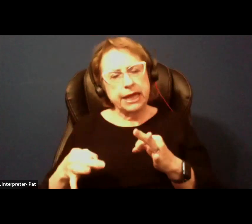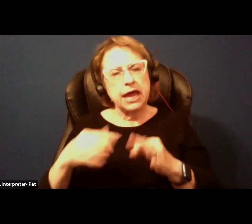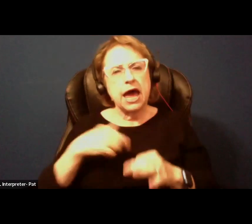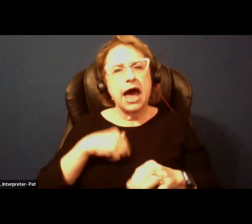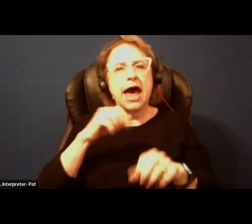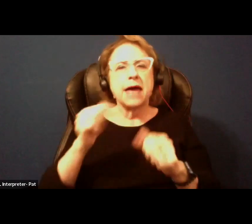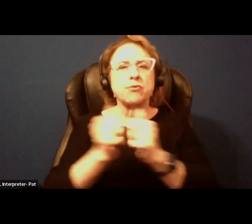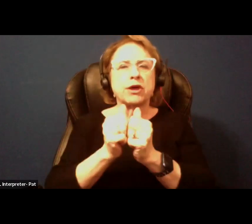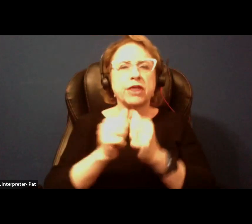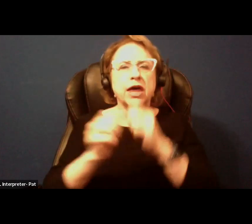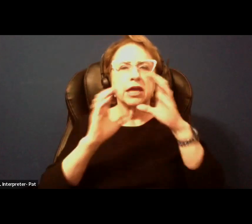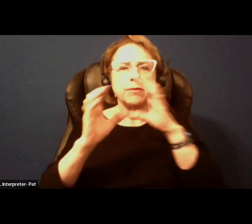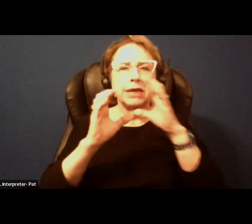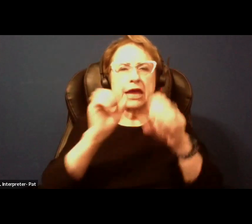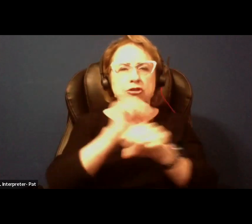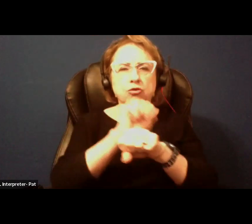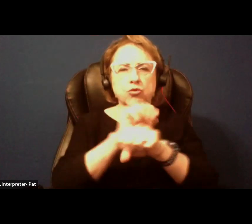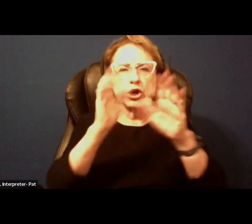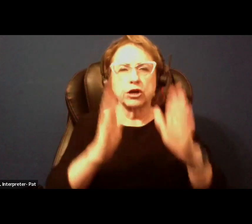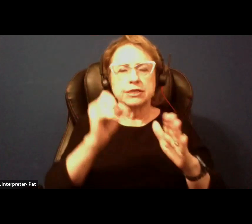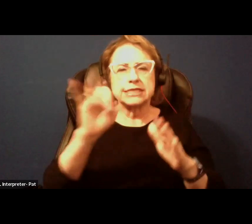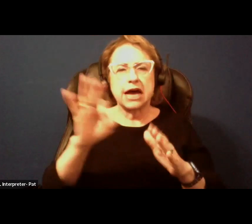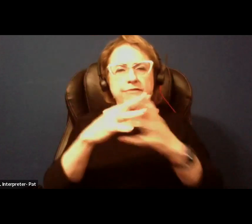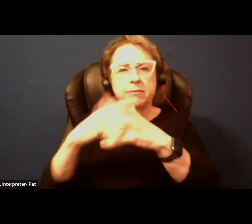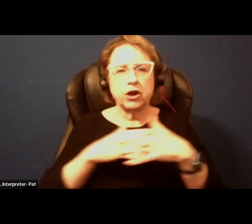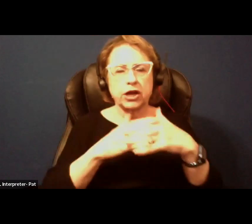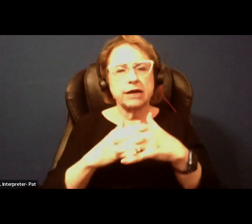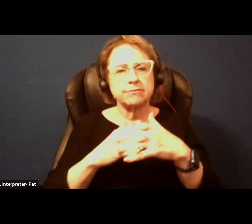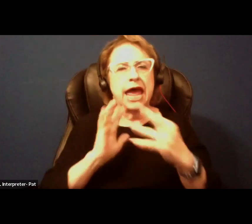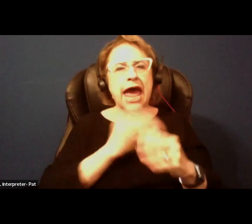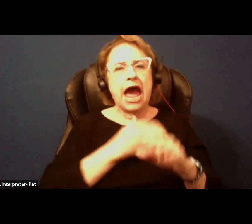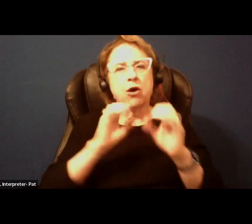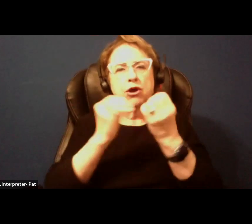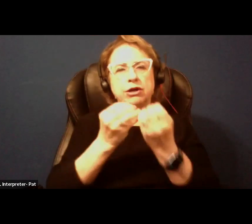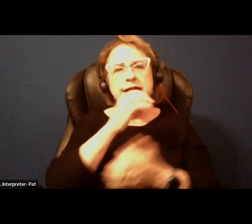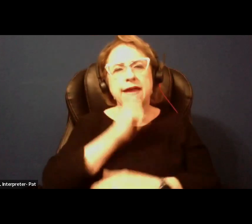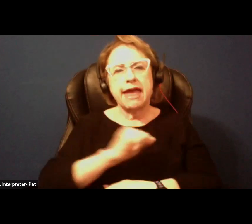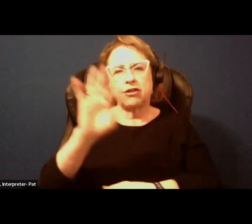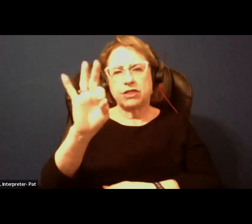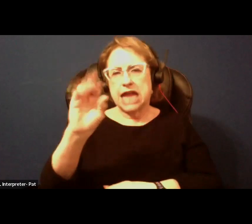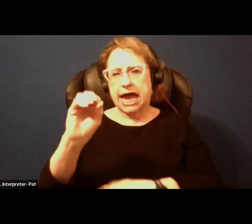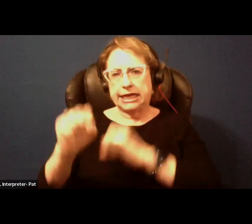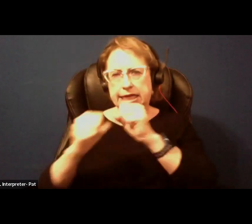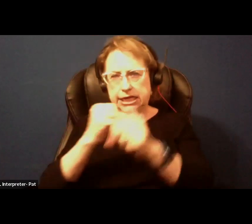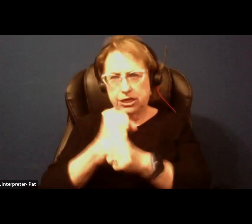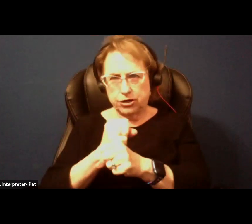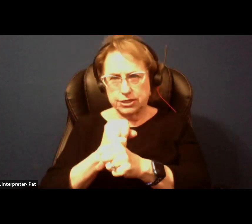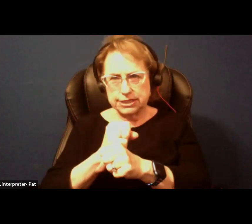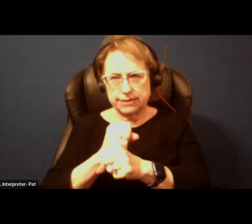America. We're about a 90 year old organization. We are the communication unions worker in the